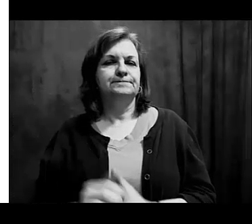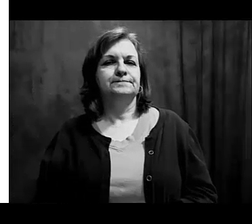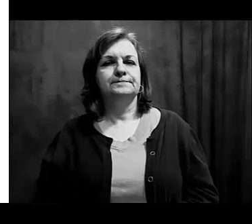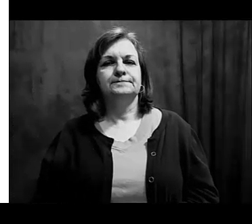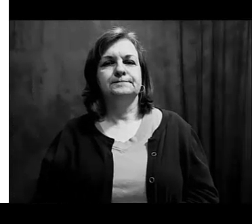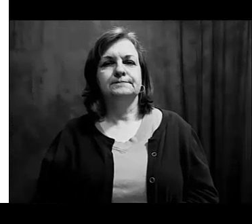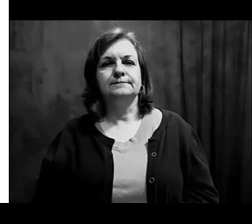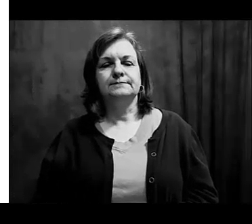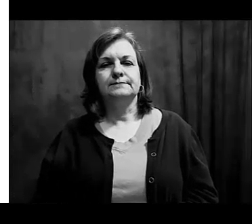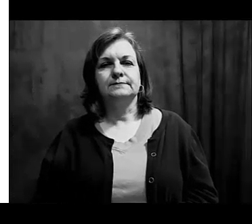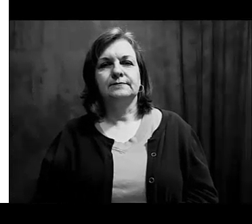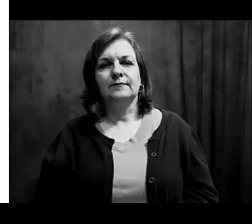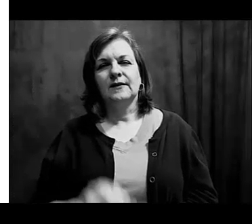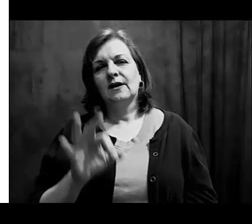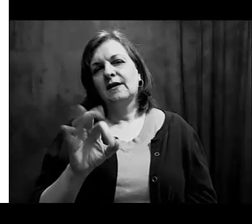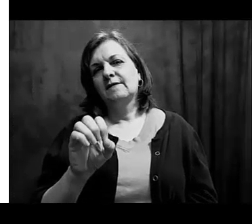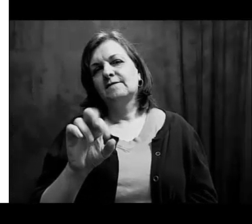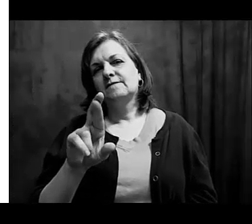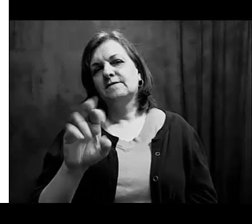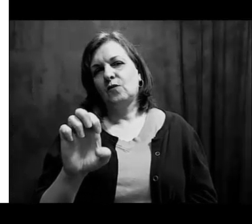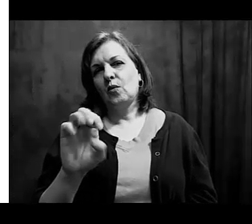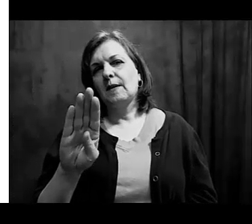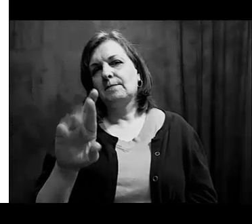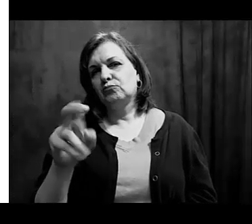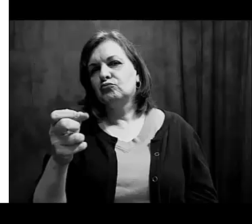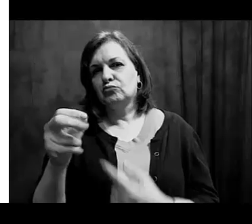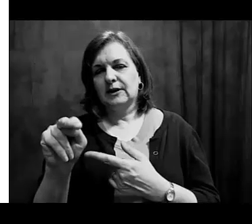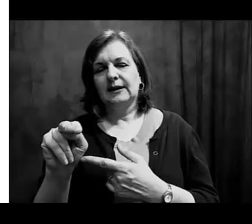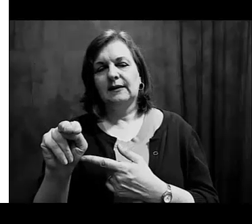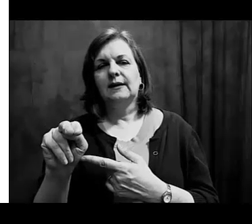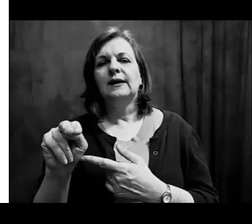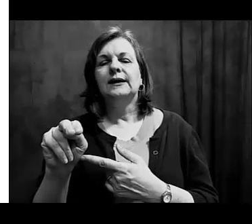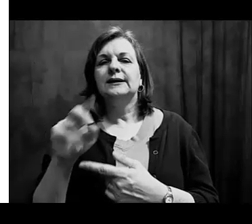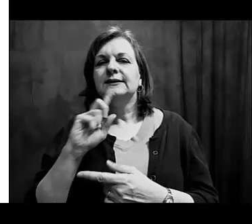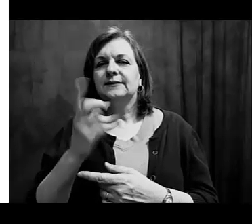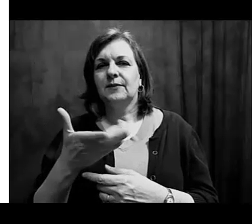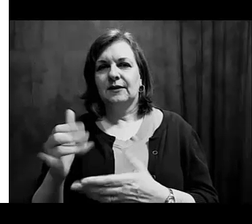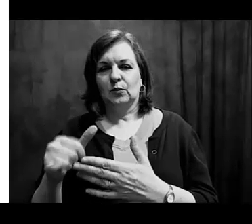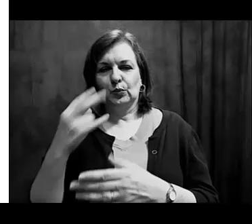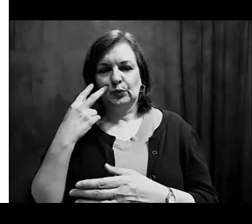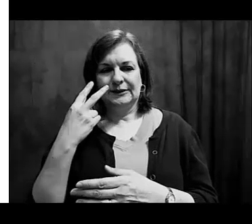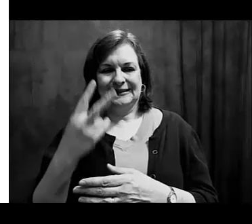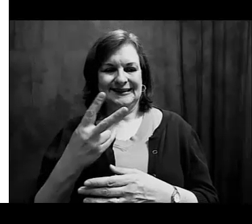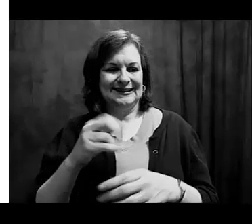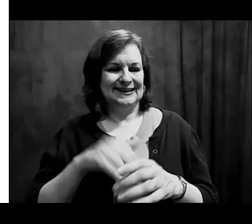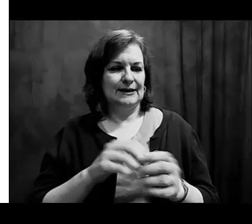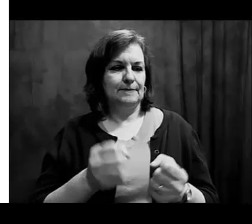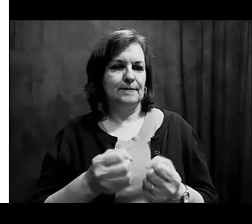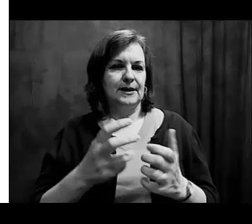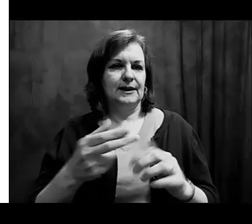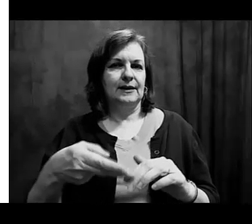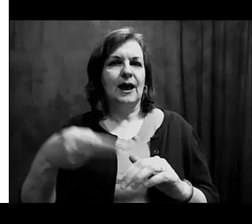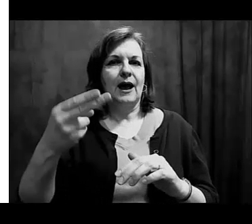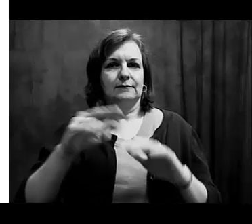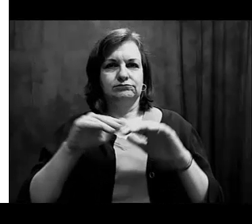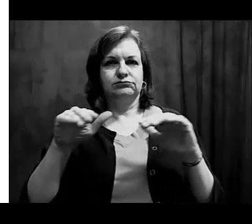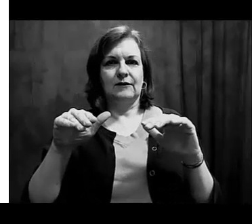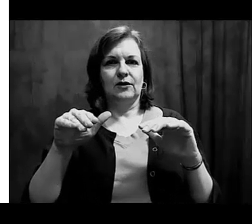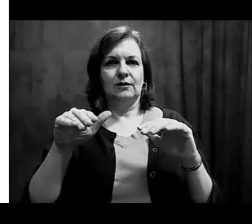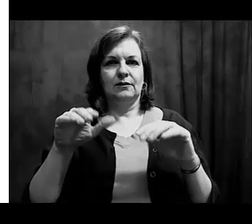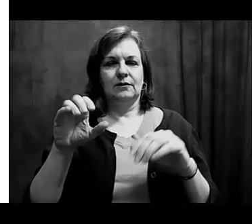your forebrain is actually something that we see in a lot of higher order organisms